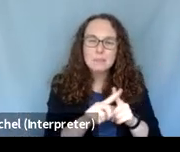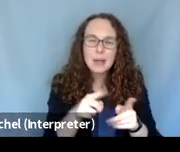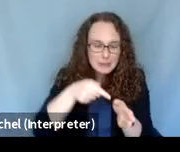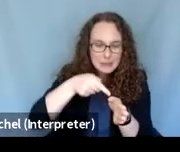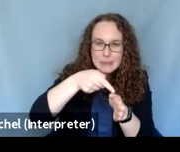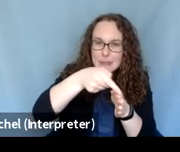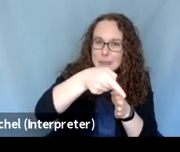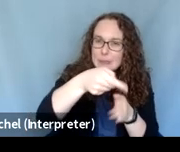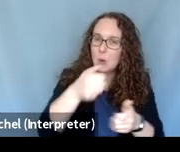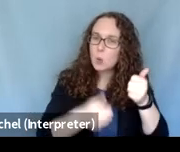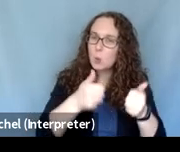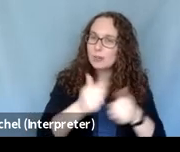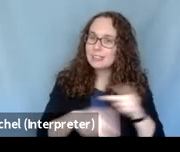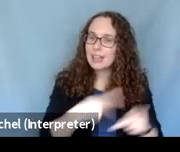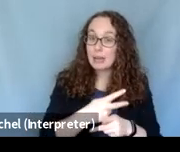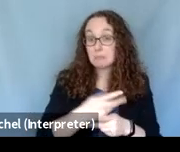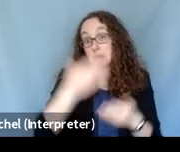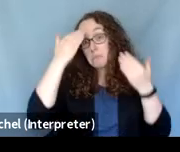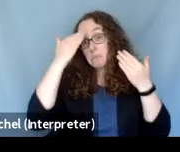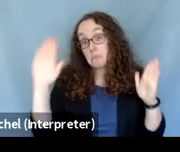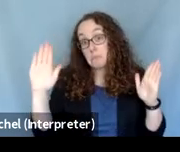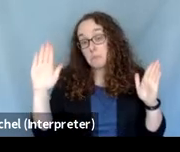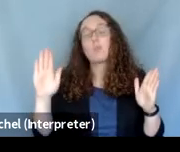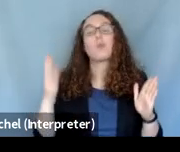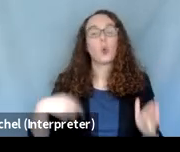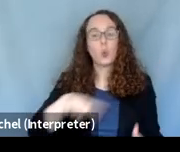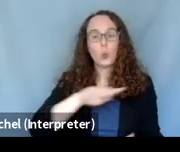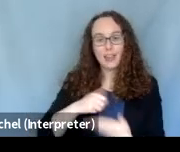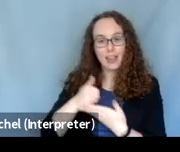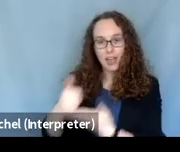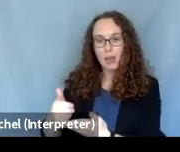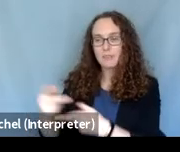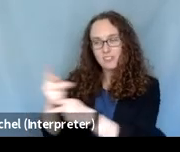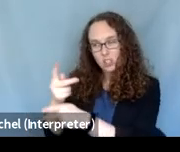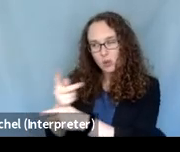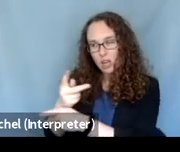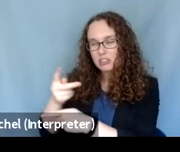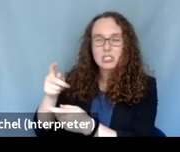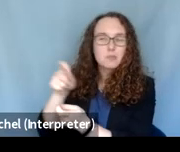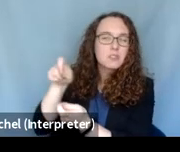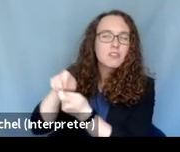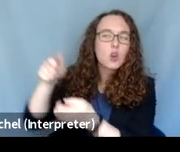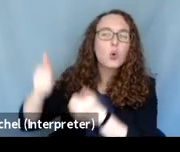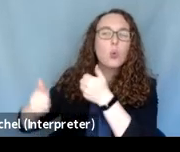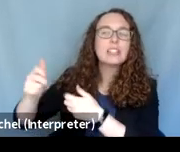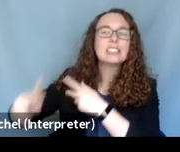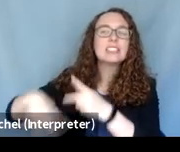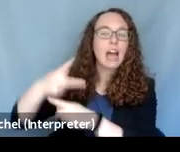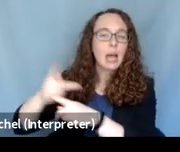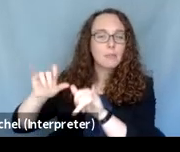engineering they want to do and help them focus. Now, I do want to mention that career counseling